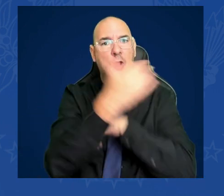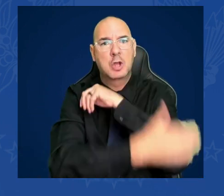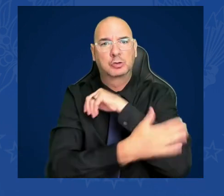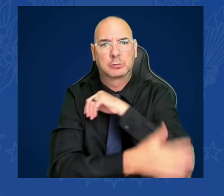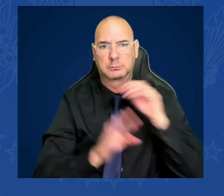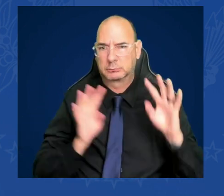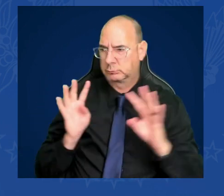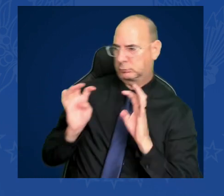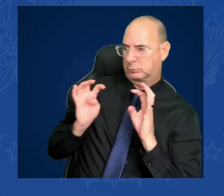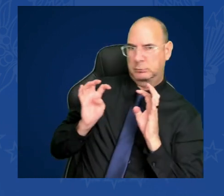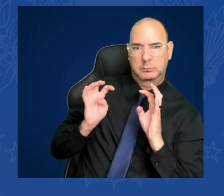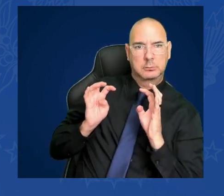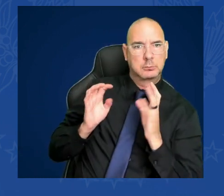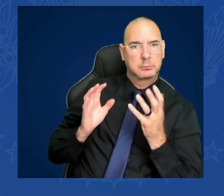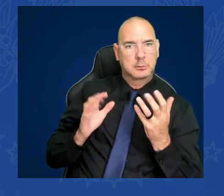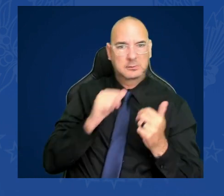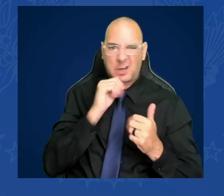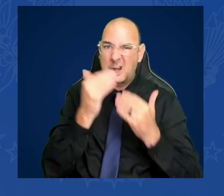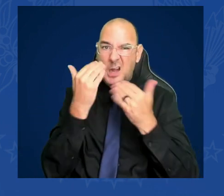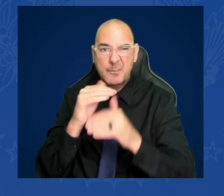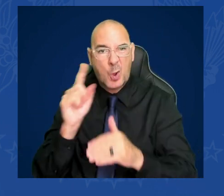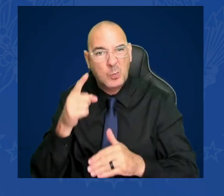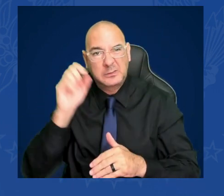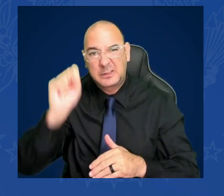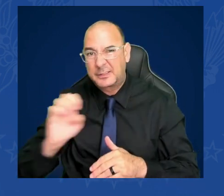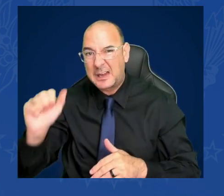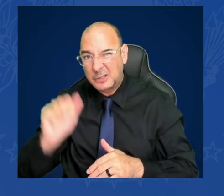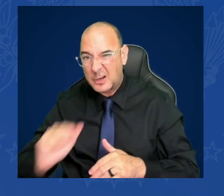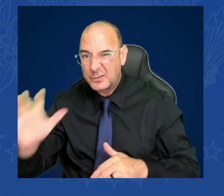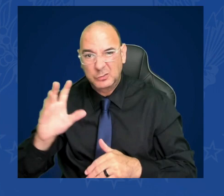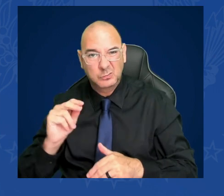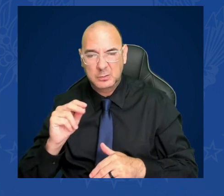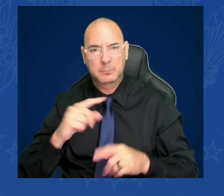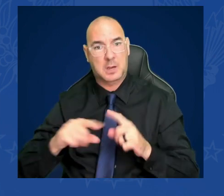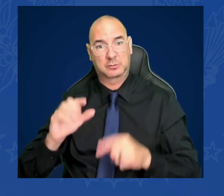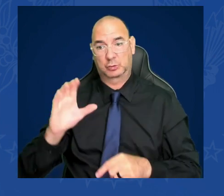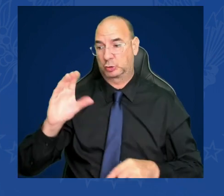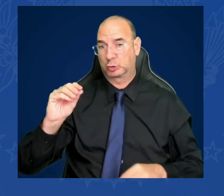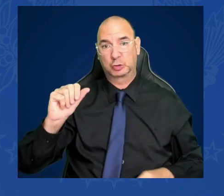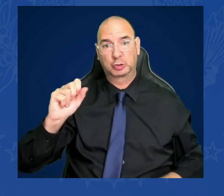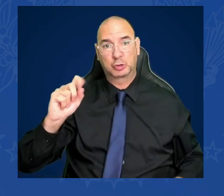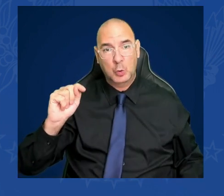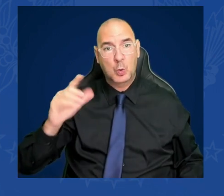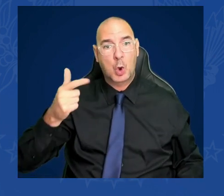The Coast Guard has more than 60 bilateral and multilateral agreements around the world.